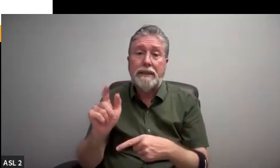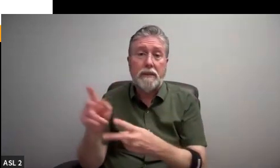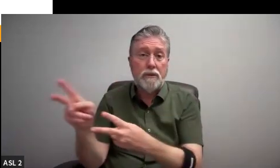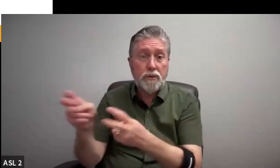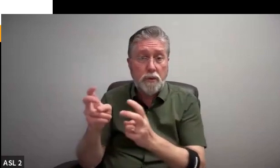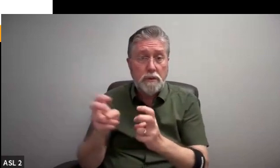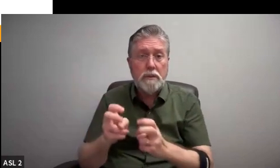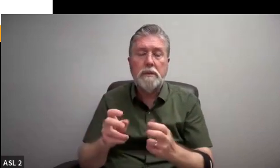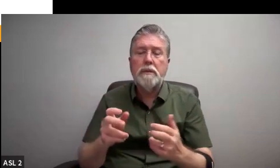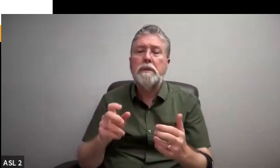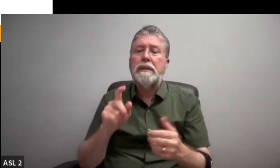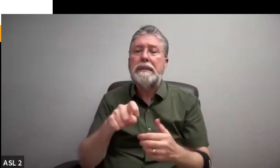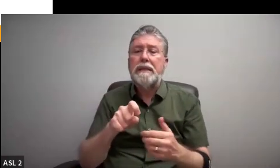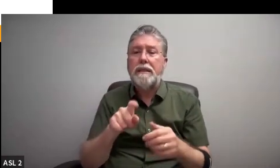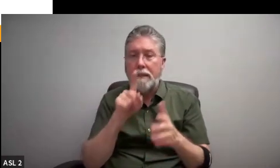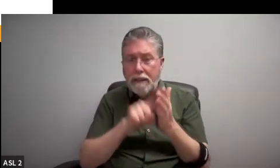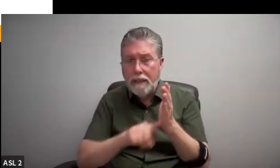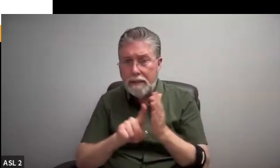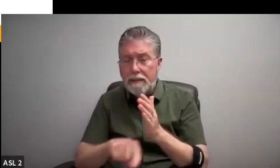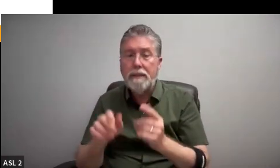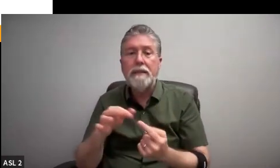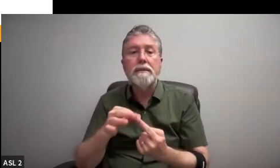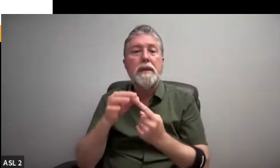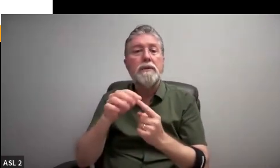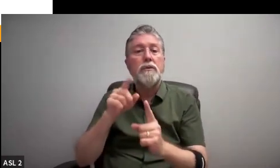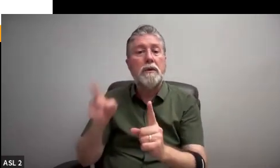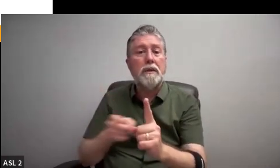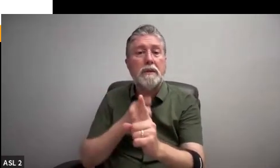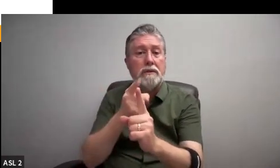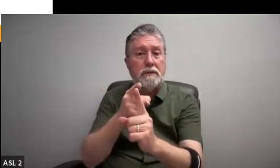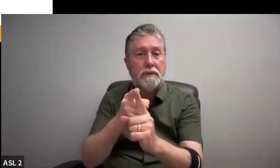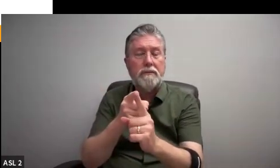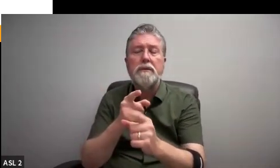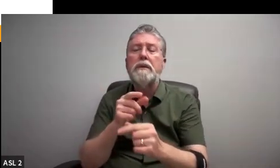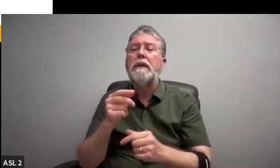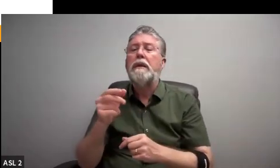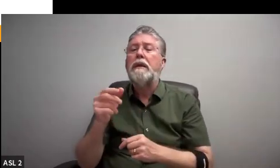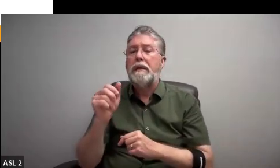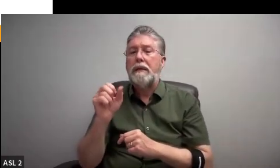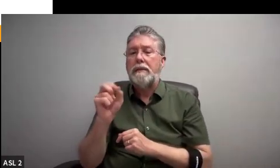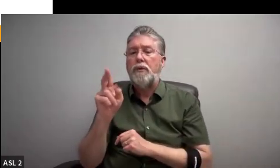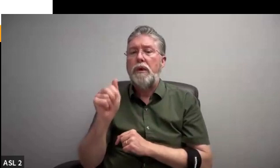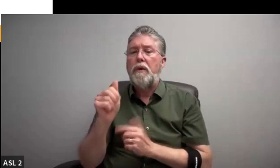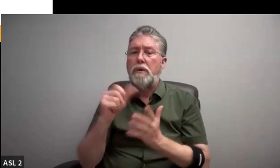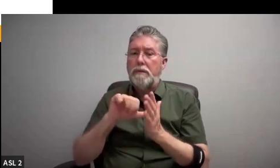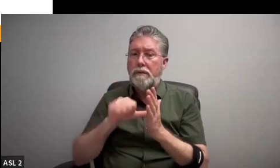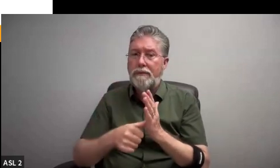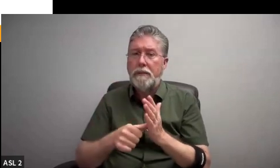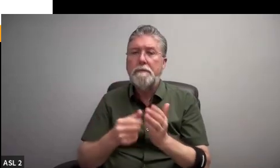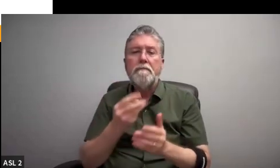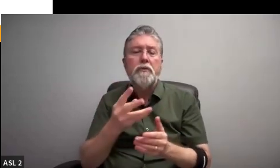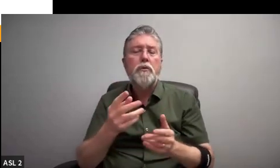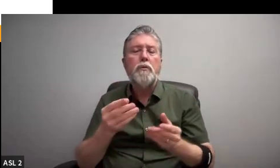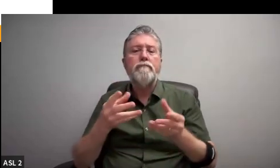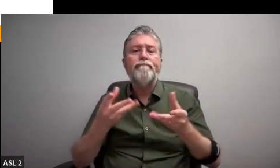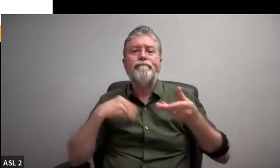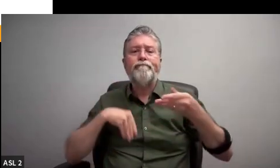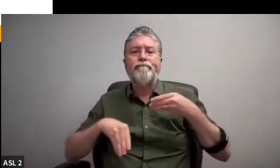reports, and special initiatives that the SUA wants to highlight. A few takeaways regarding the